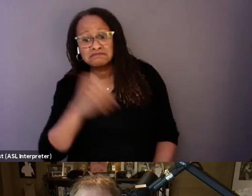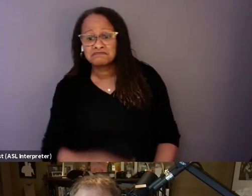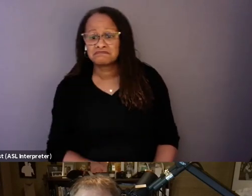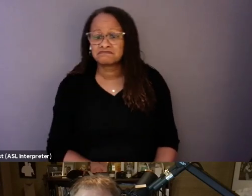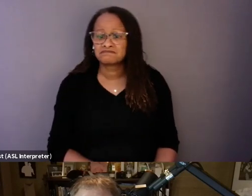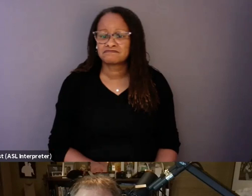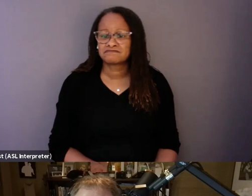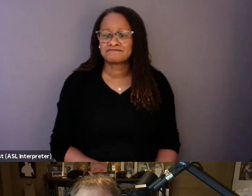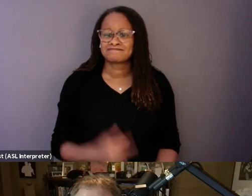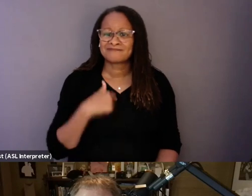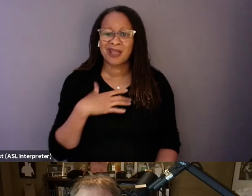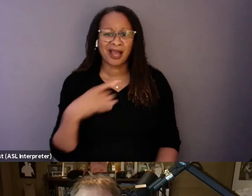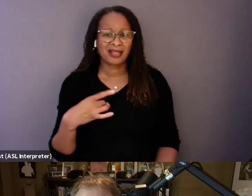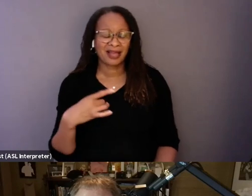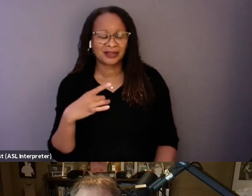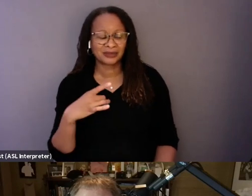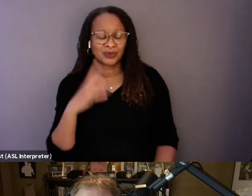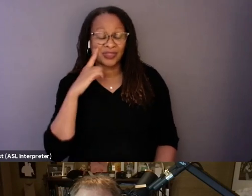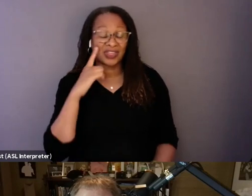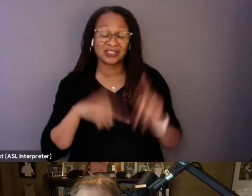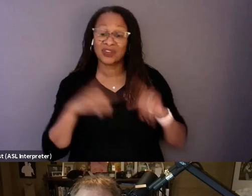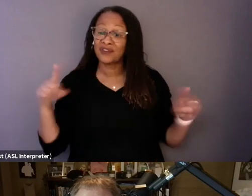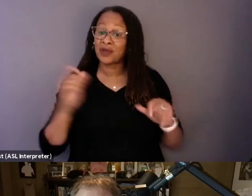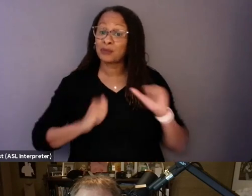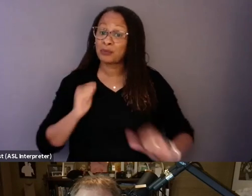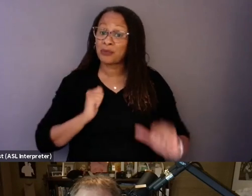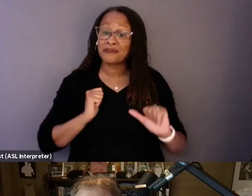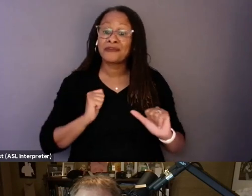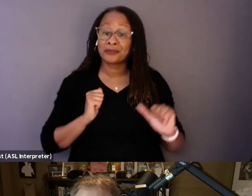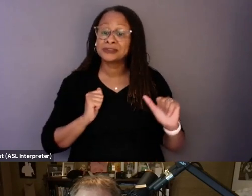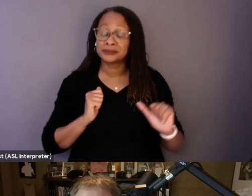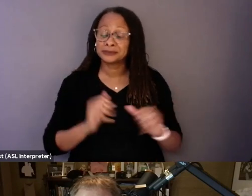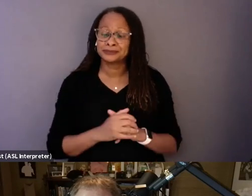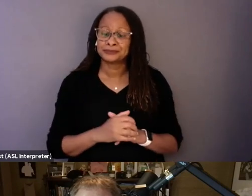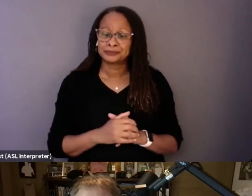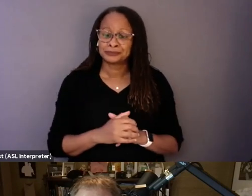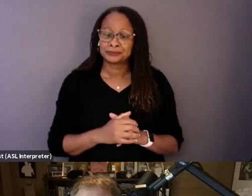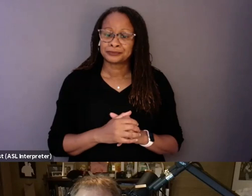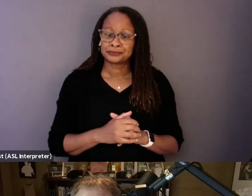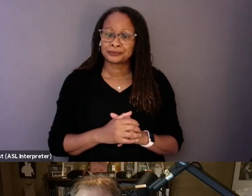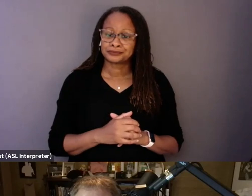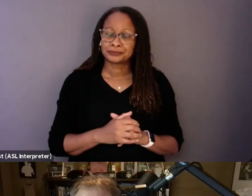I like to think his various performances all really... The four main ones captured really important parts of him.